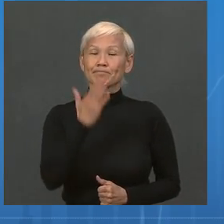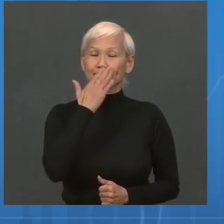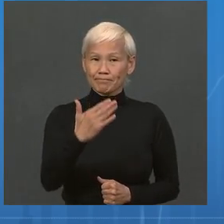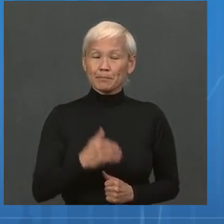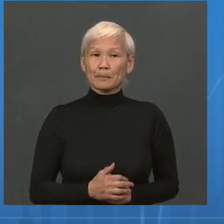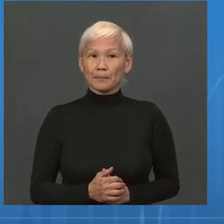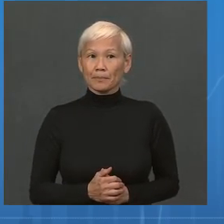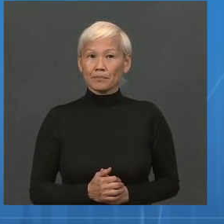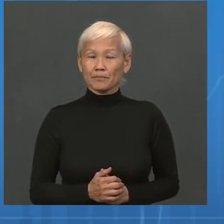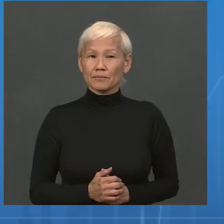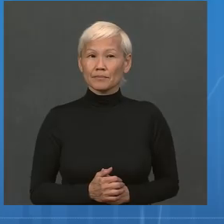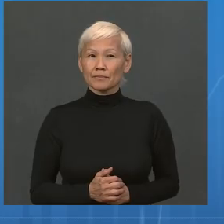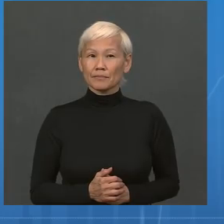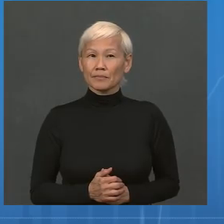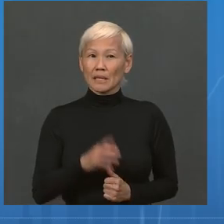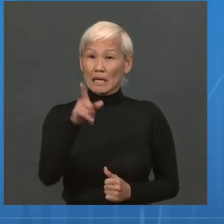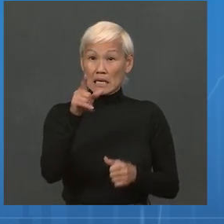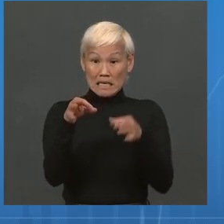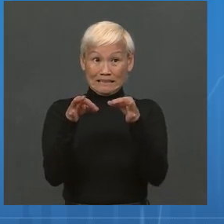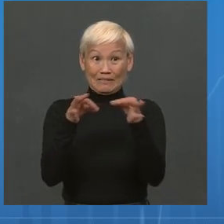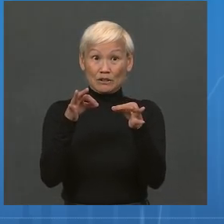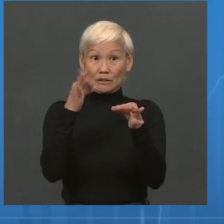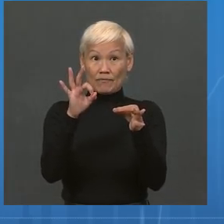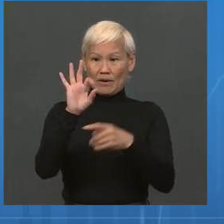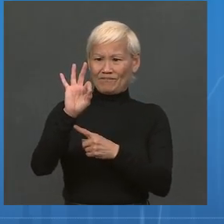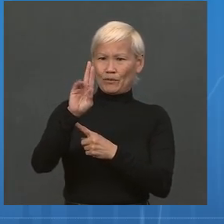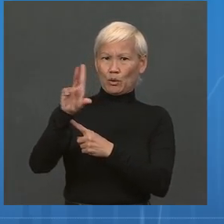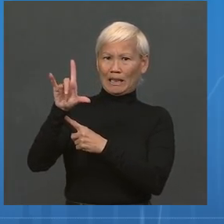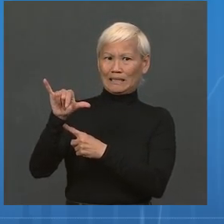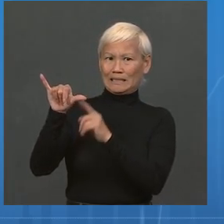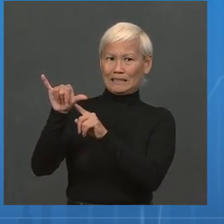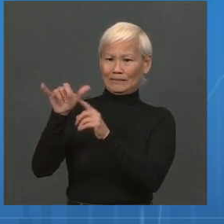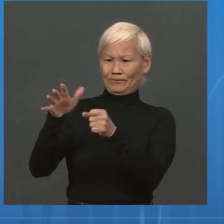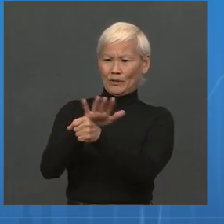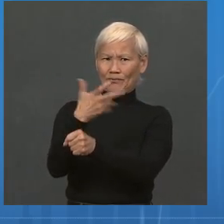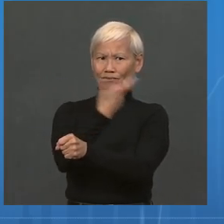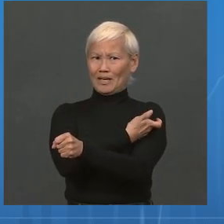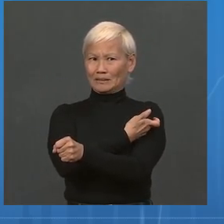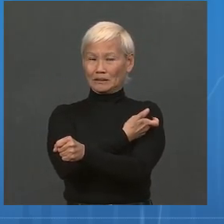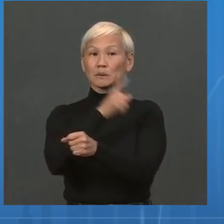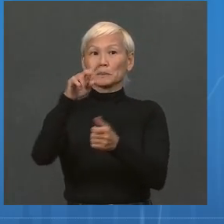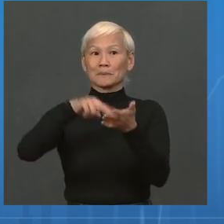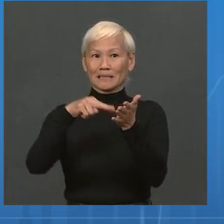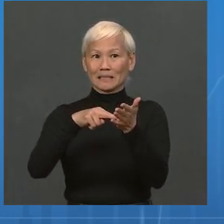The definition of "fully vaccinated" is one dose of the Johnson & Johnson vaccine and two doses